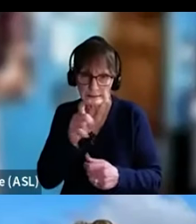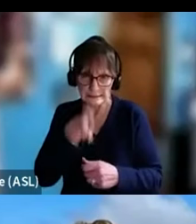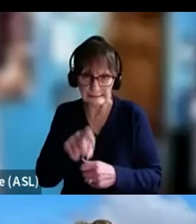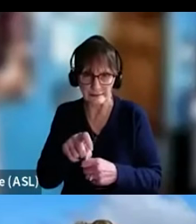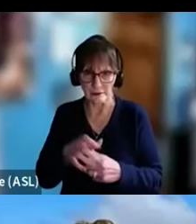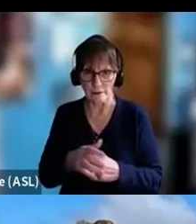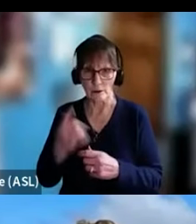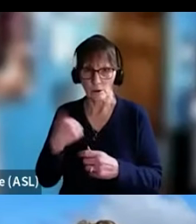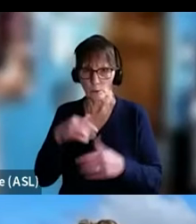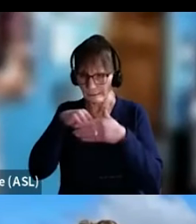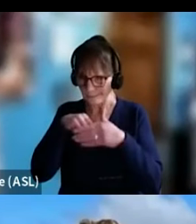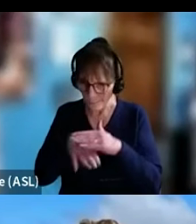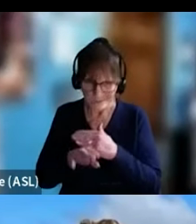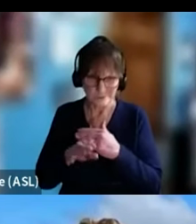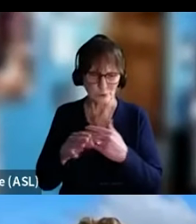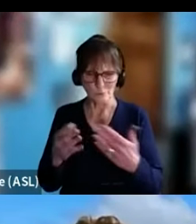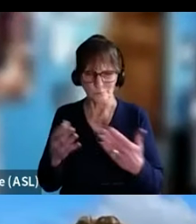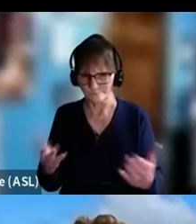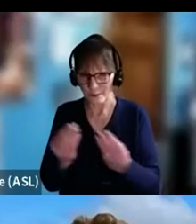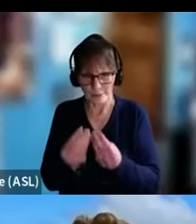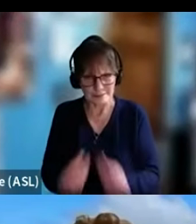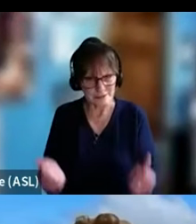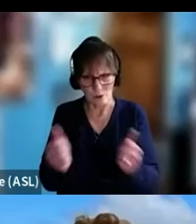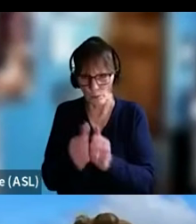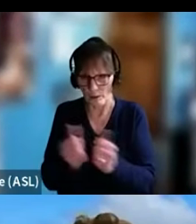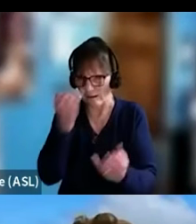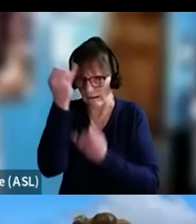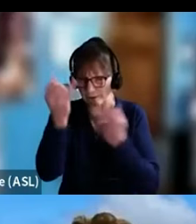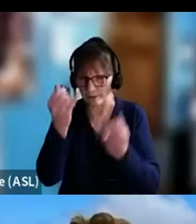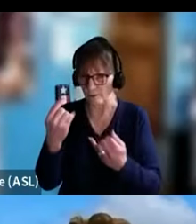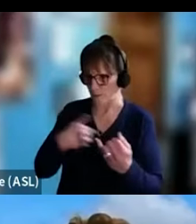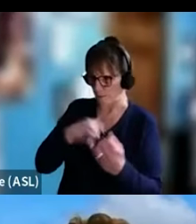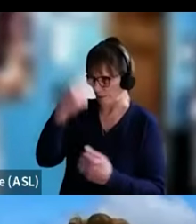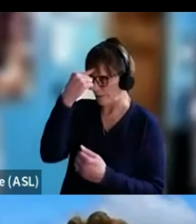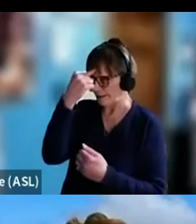We enter into the solutions with ideas about what we think, we design things,